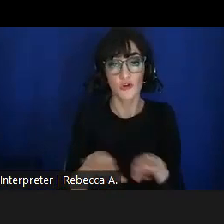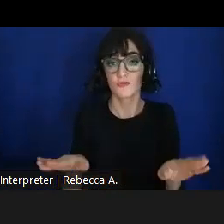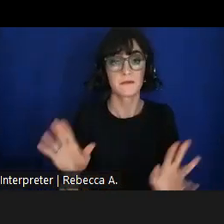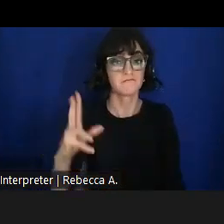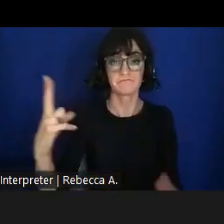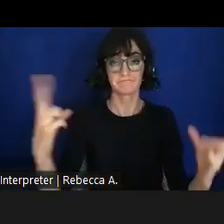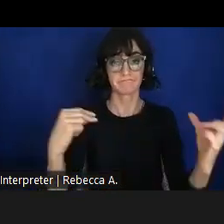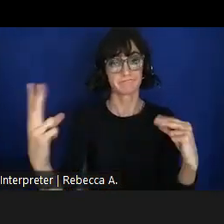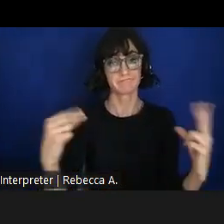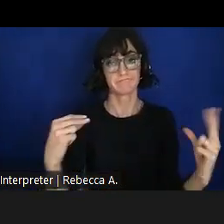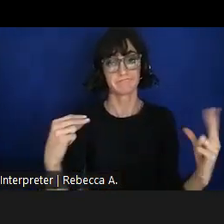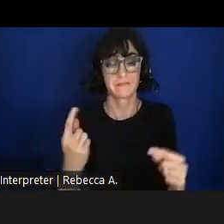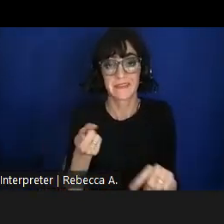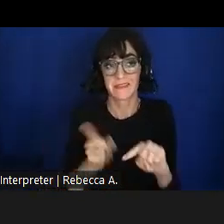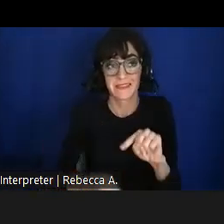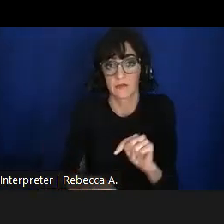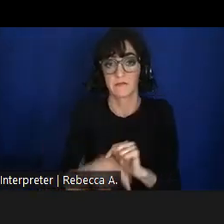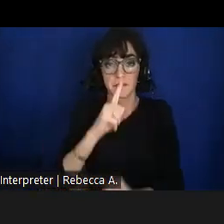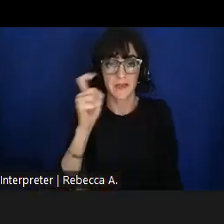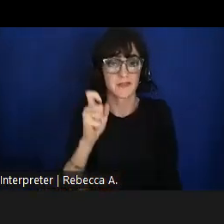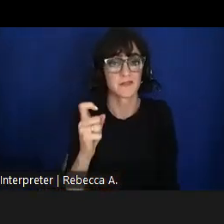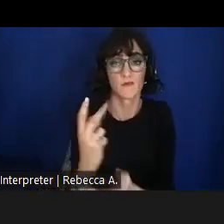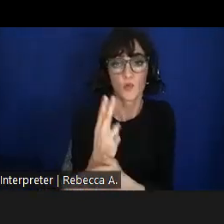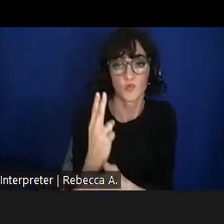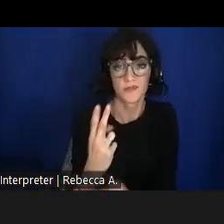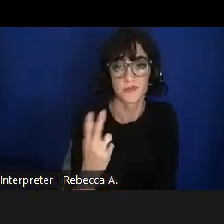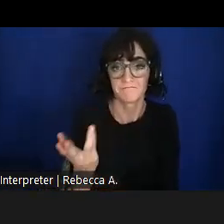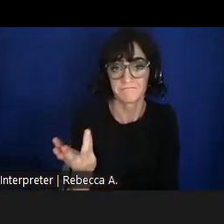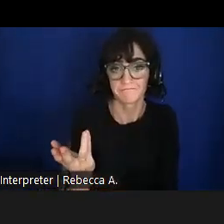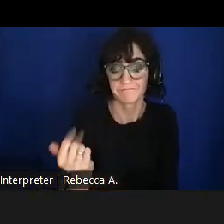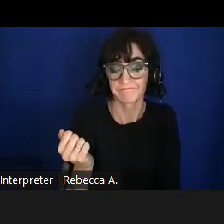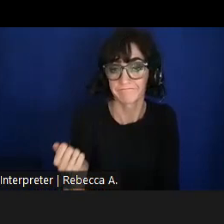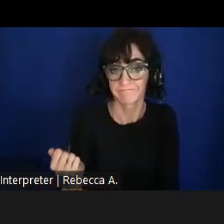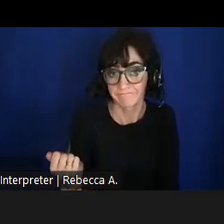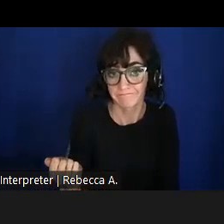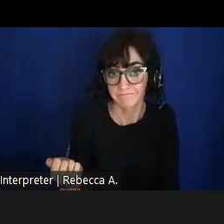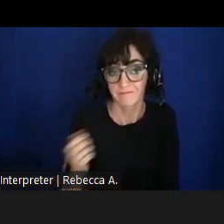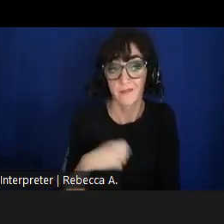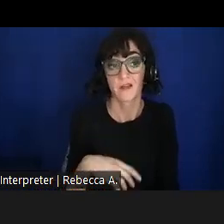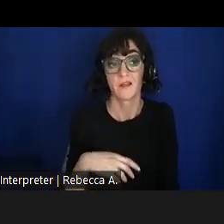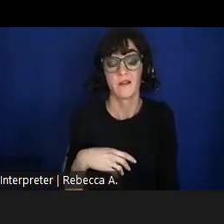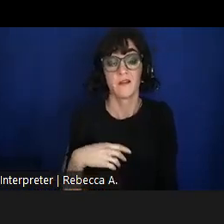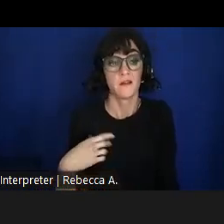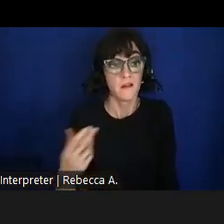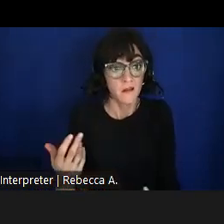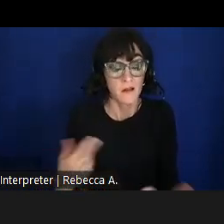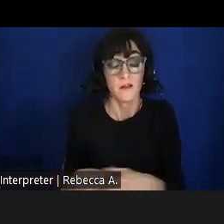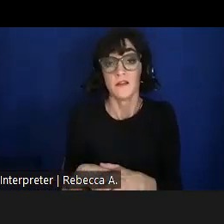them that they weren't welcome and so what they came to find out was that what that what